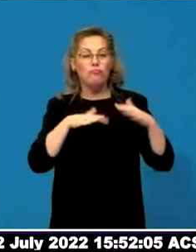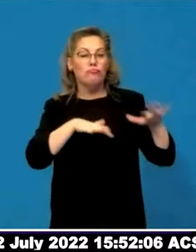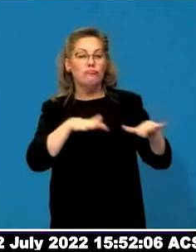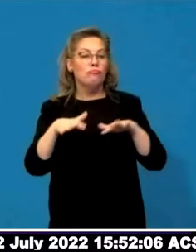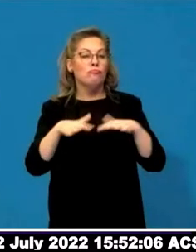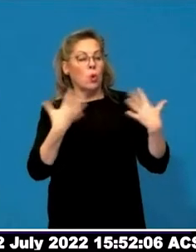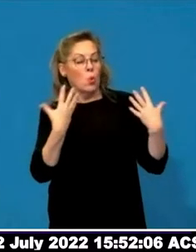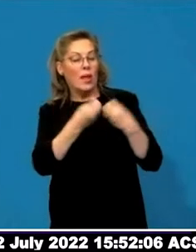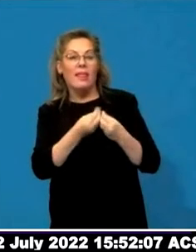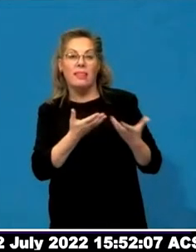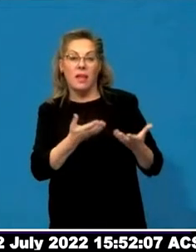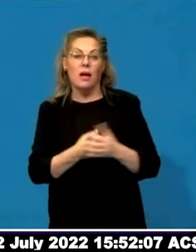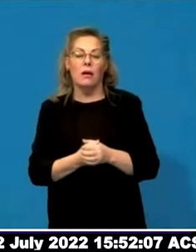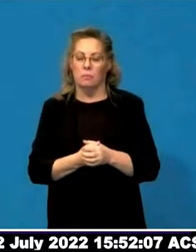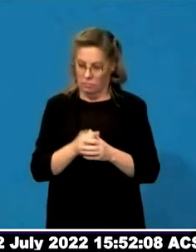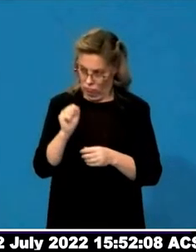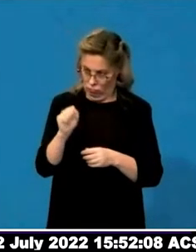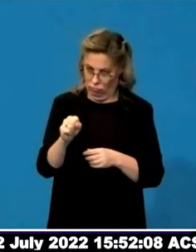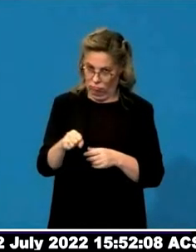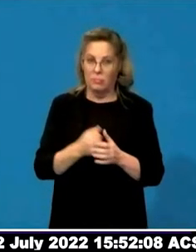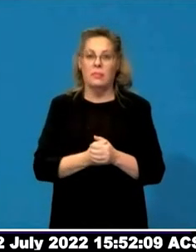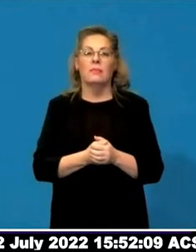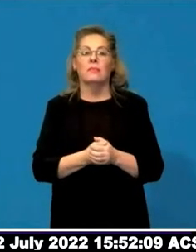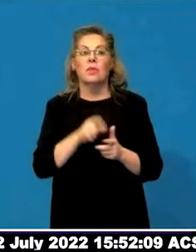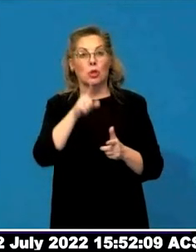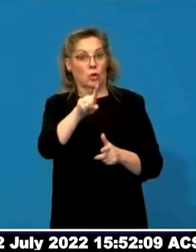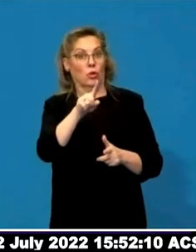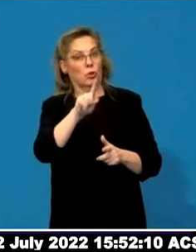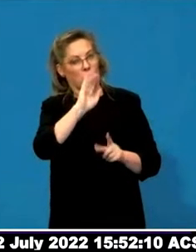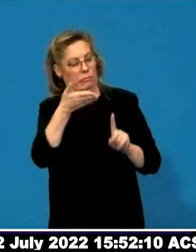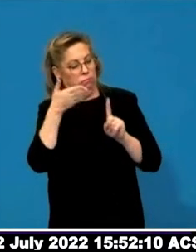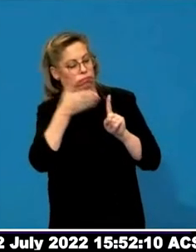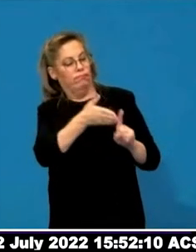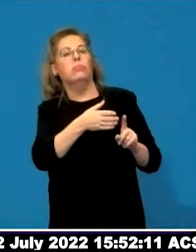And you like being back home on the islands? Yeah. Thank you.